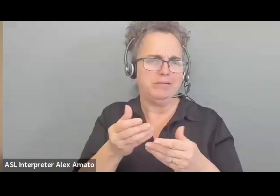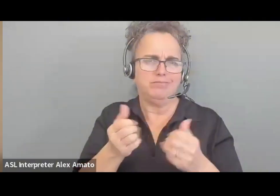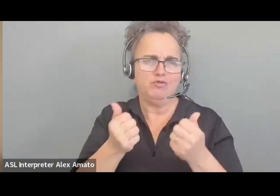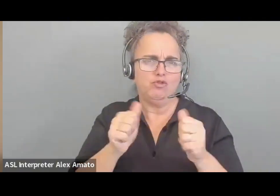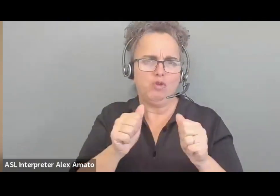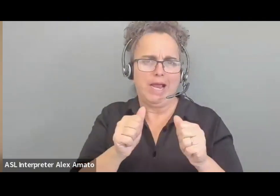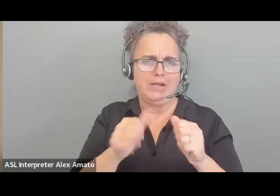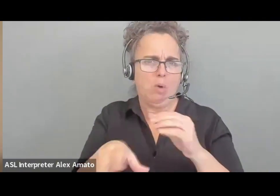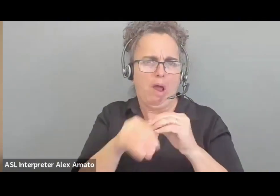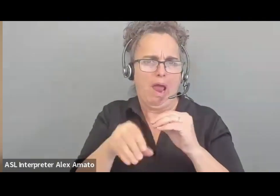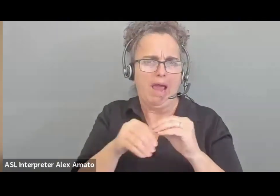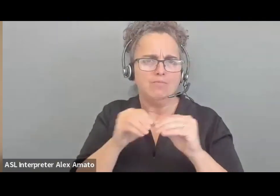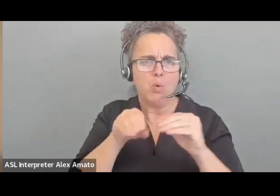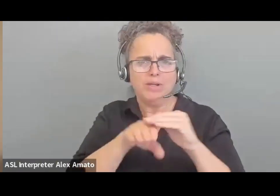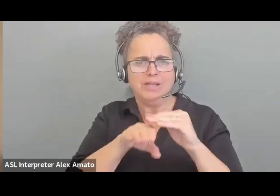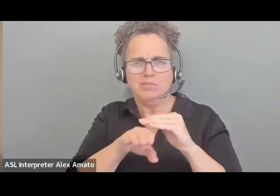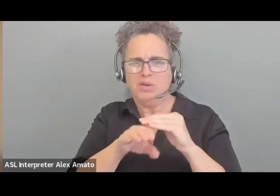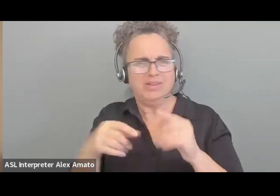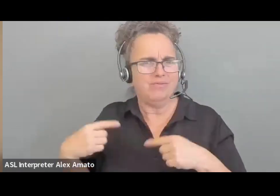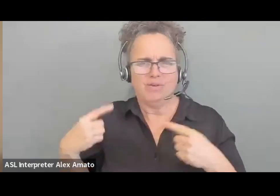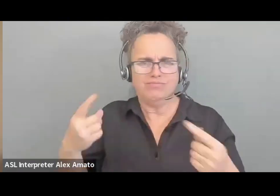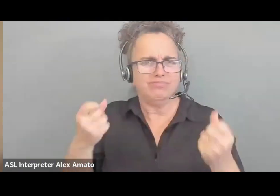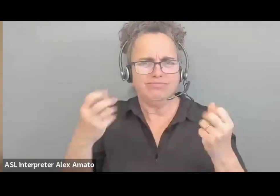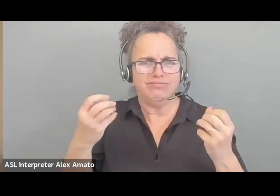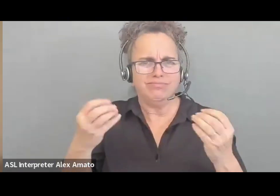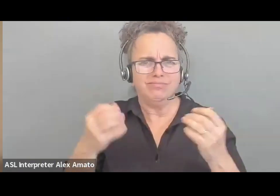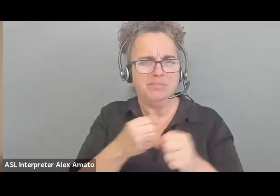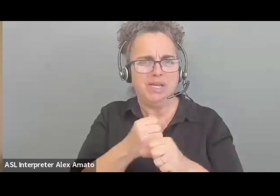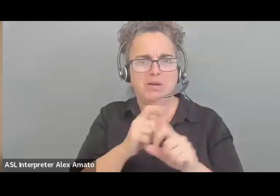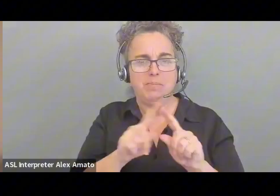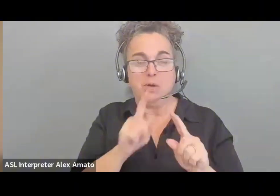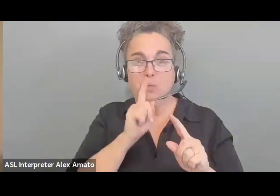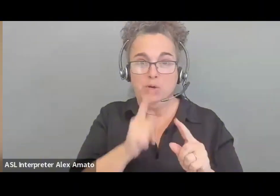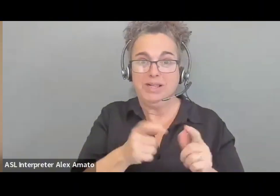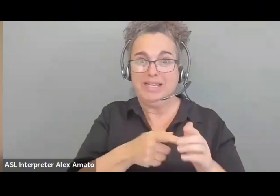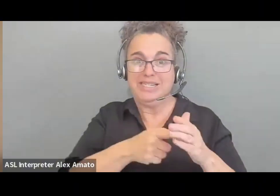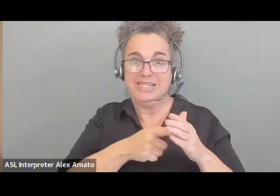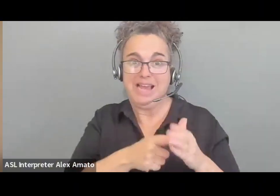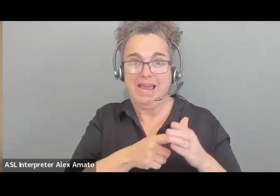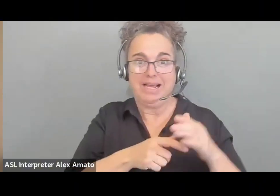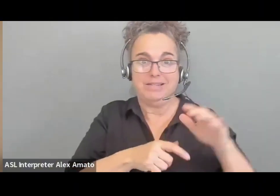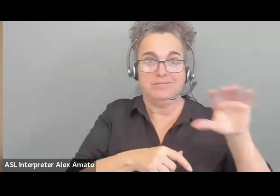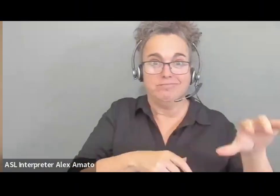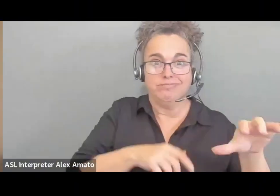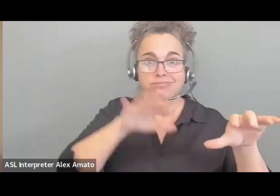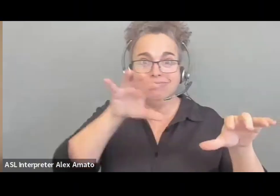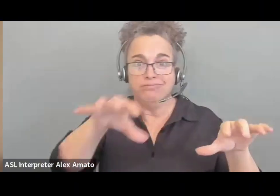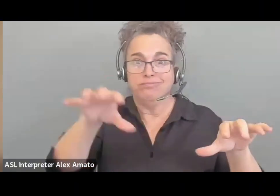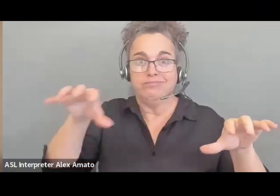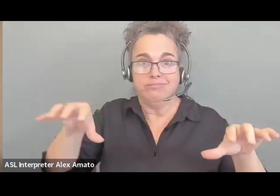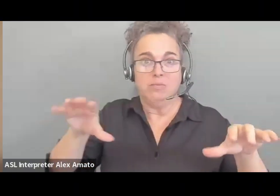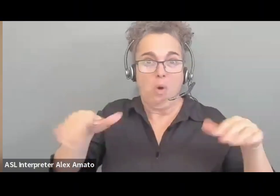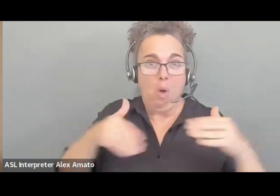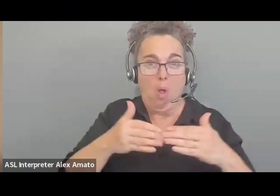But it, it really takes these big, coordinated, consistent efforts.